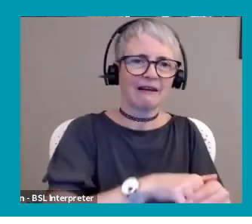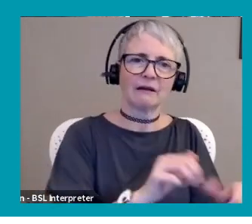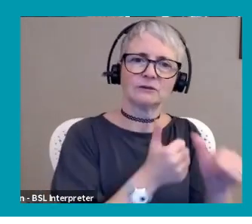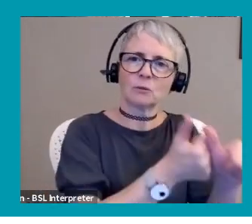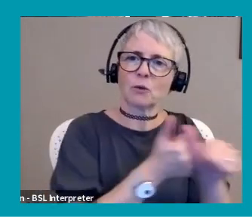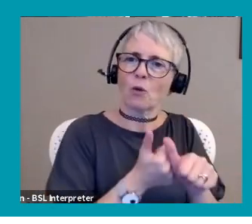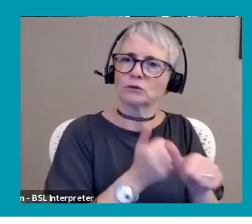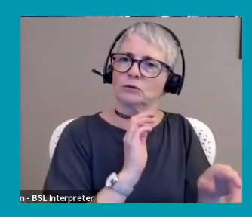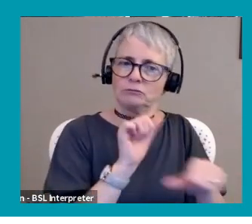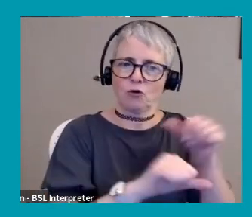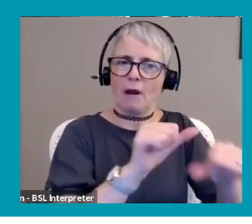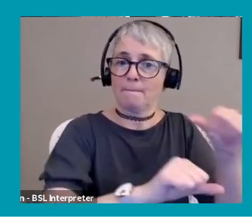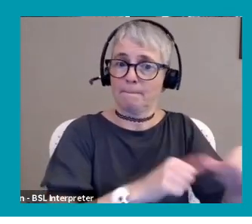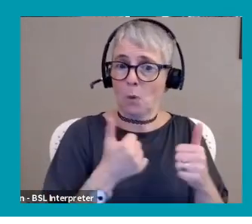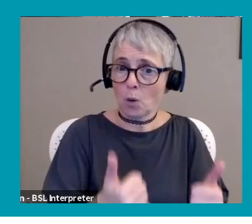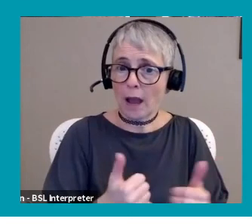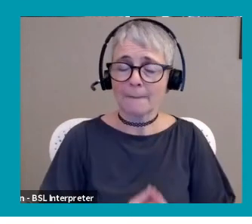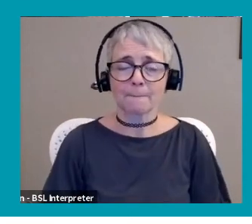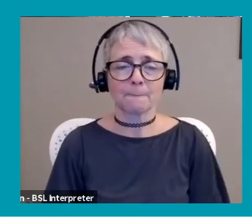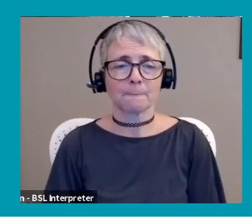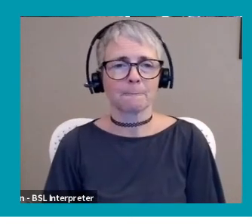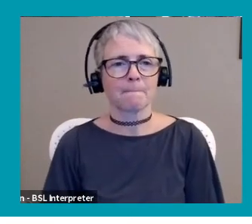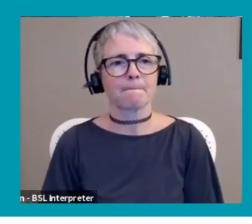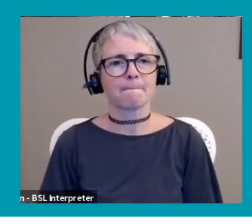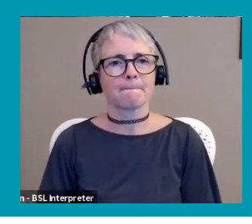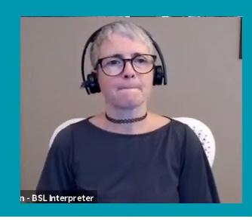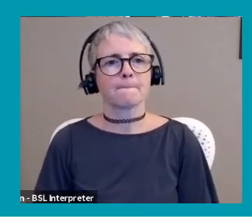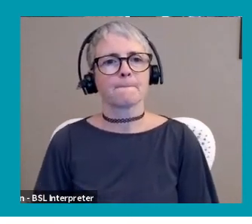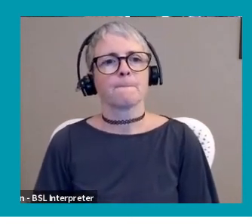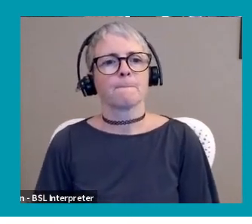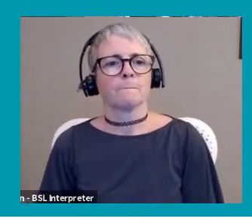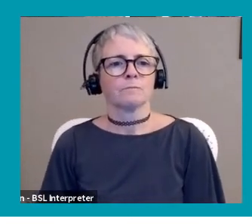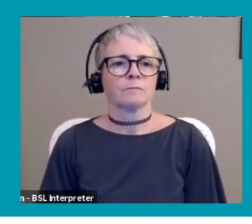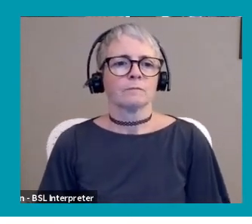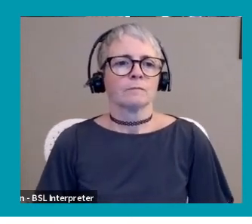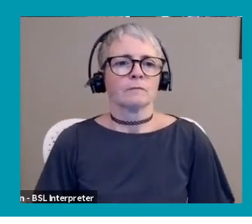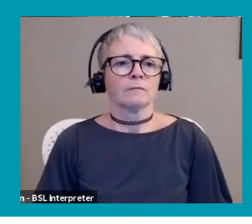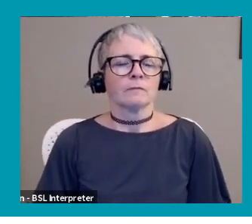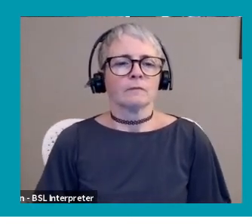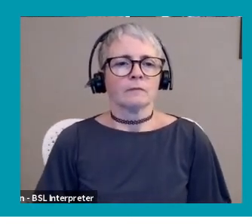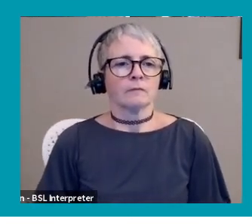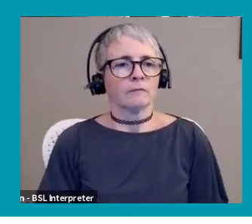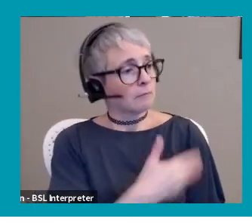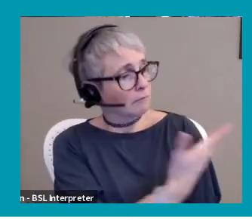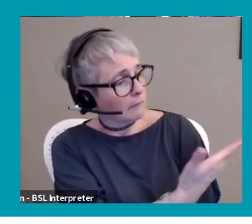Okay shall we go to the next slide? So Tammy? TAMMY: Yeah, so just a little reminder that